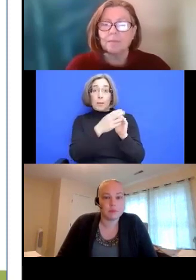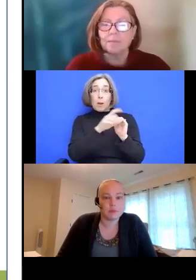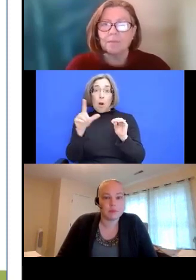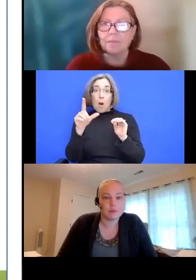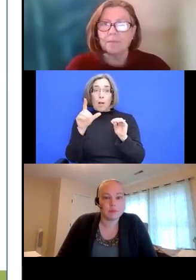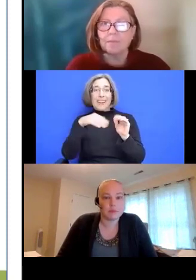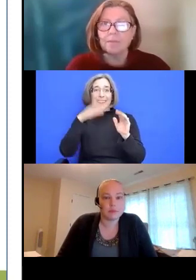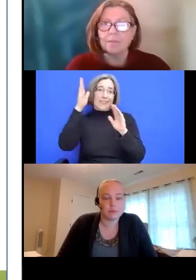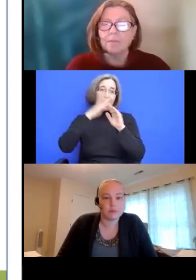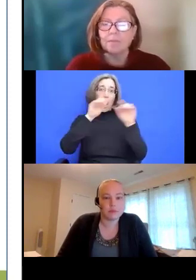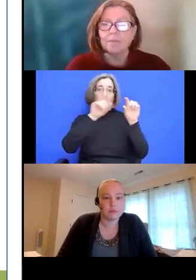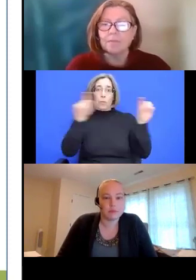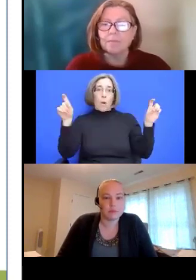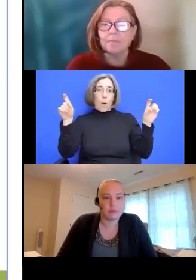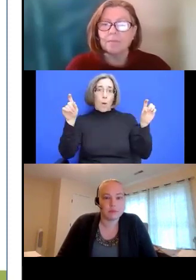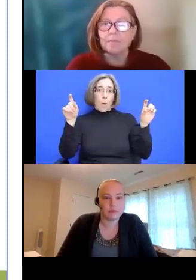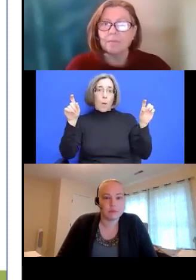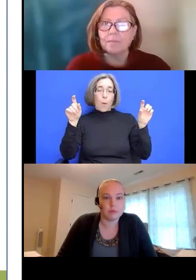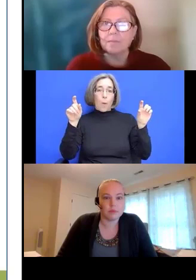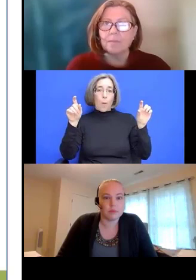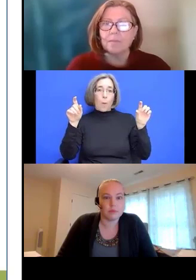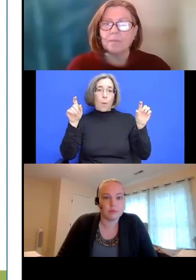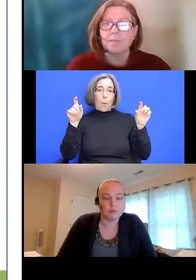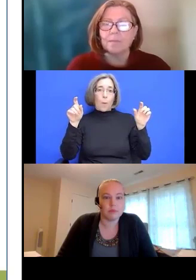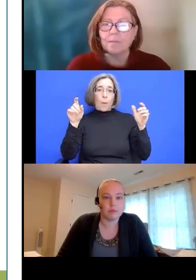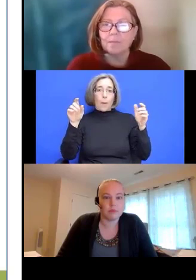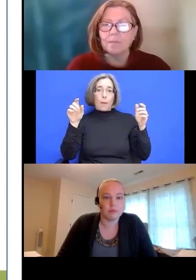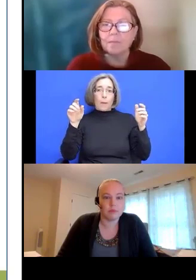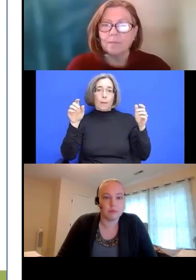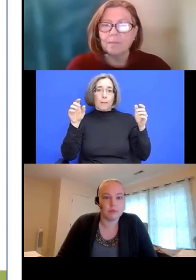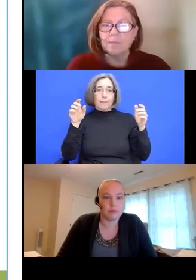as if it was from the perspective that they laid out, furthest away to the right.